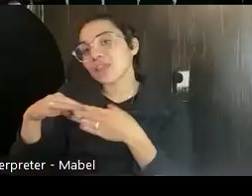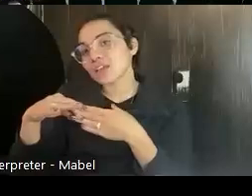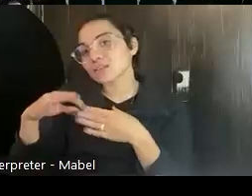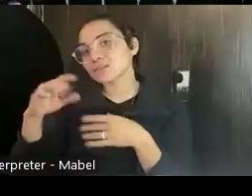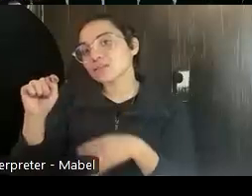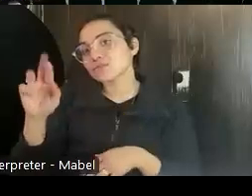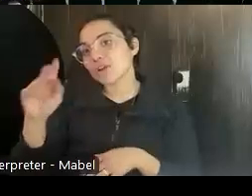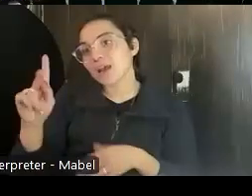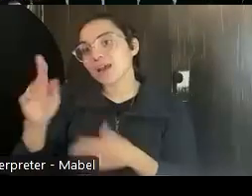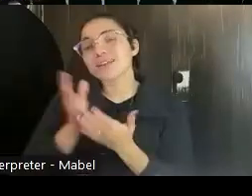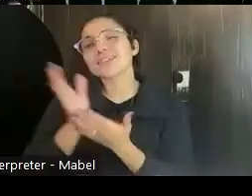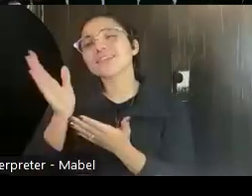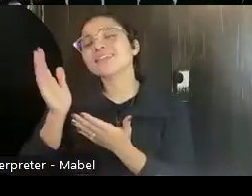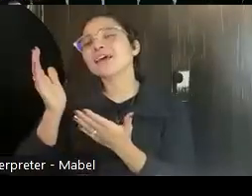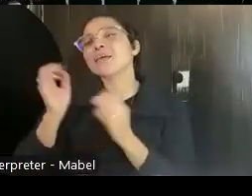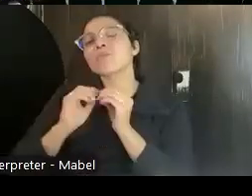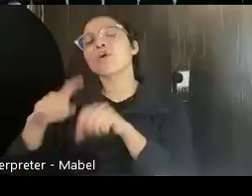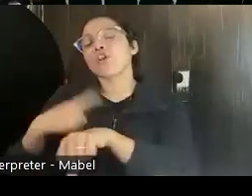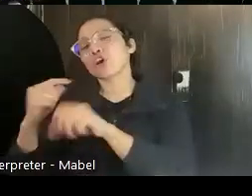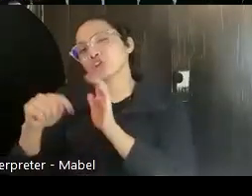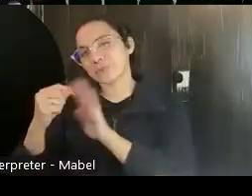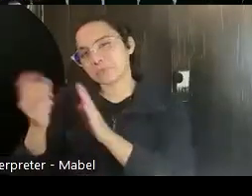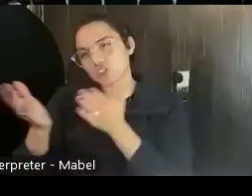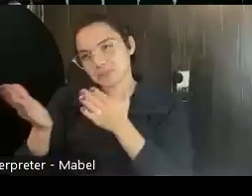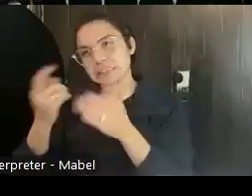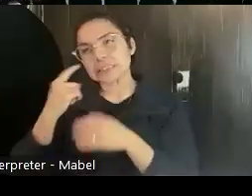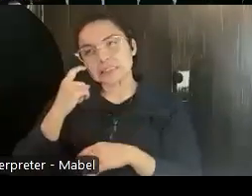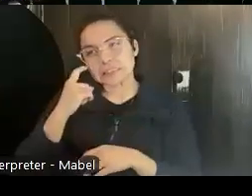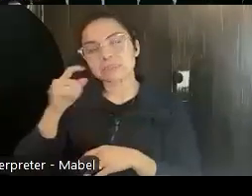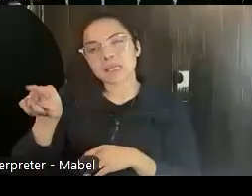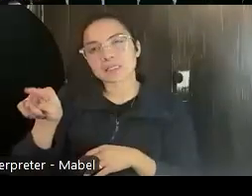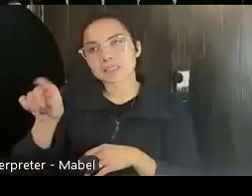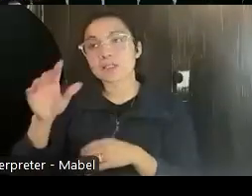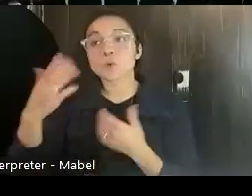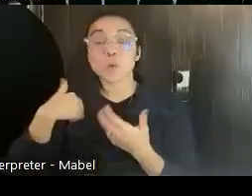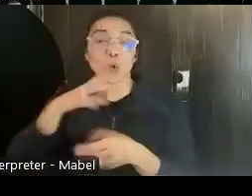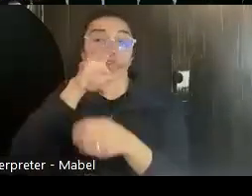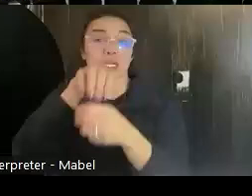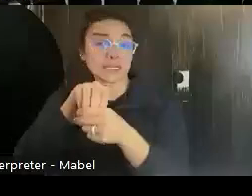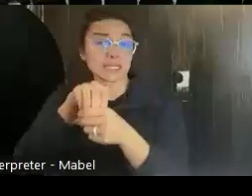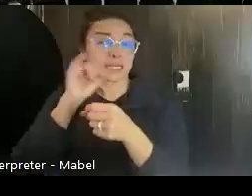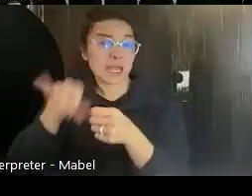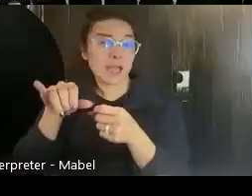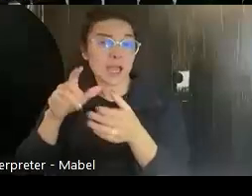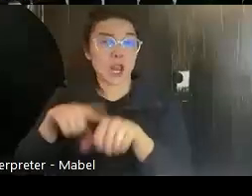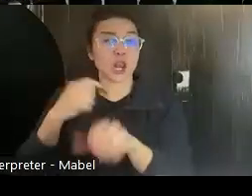longer term services so we are definitely part of the piece of that puzzle but again we are not